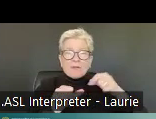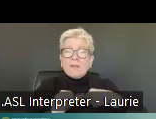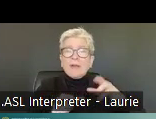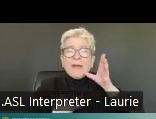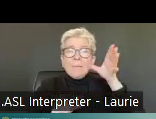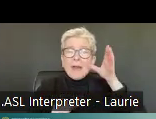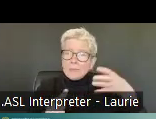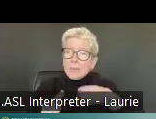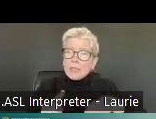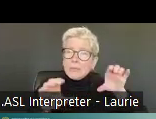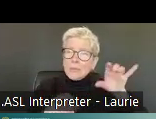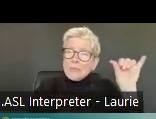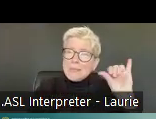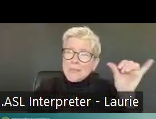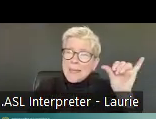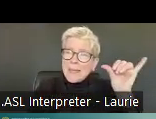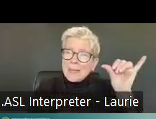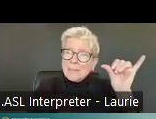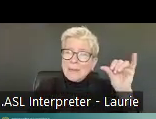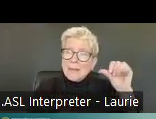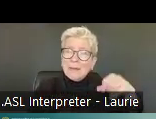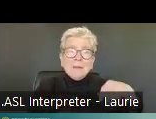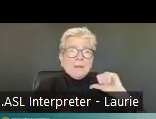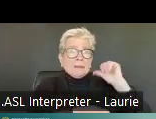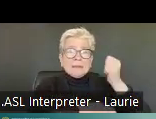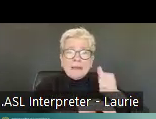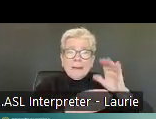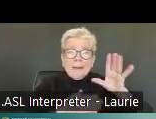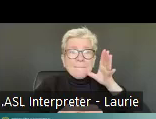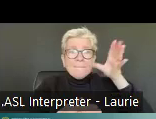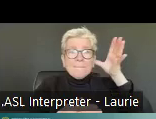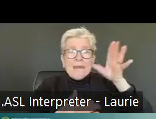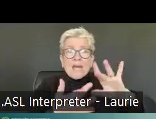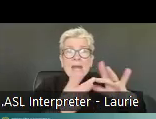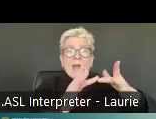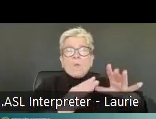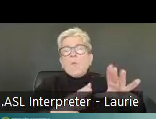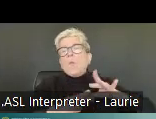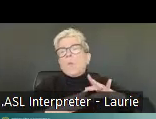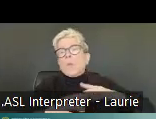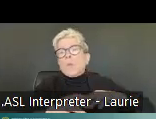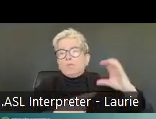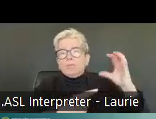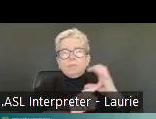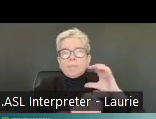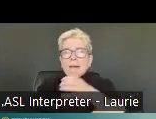that as well. Creating parent networks is powerful because you're creating an Avenue